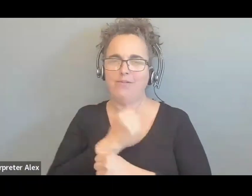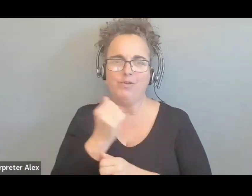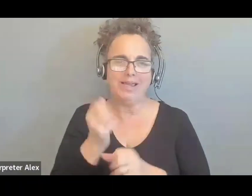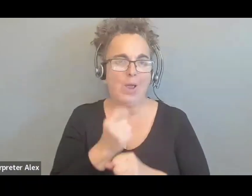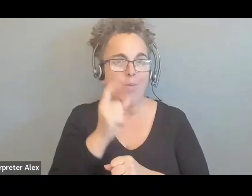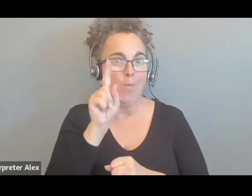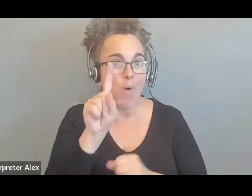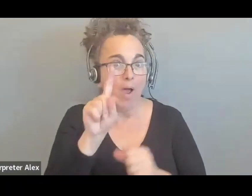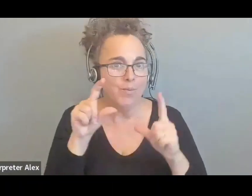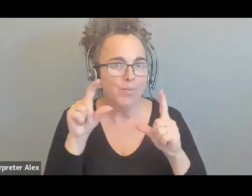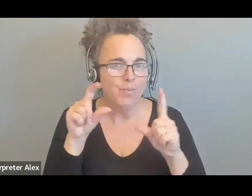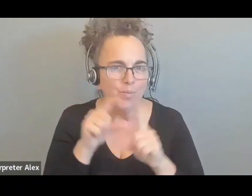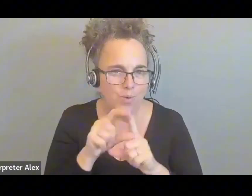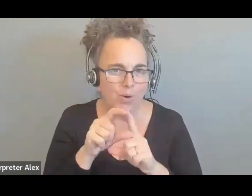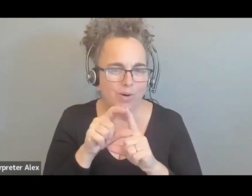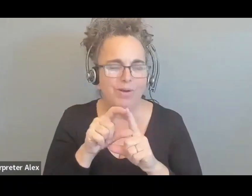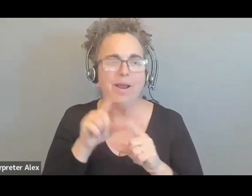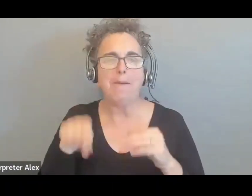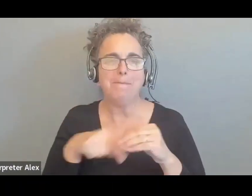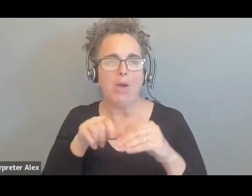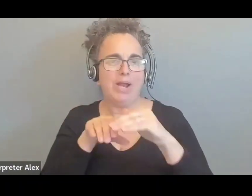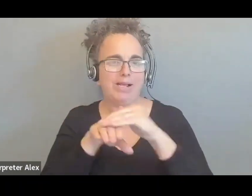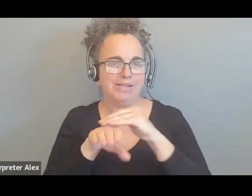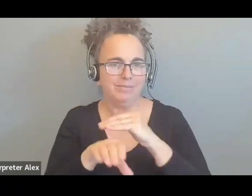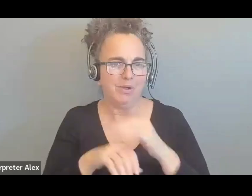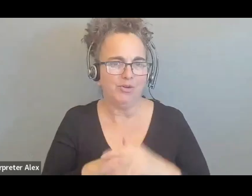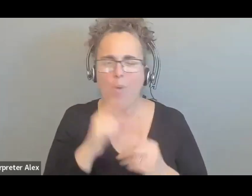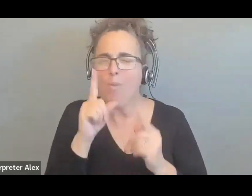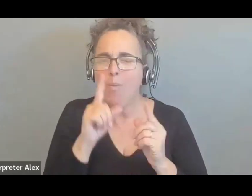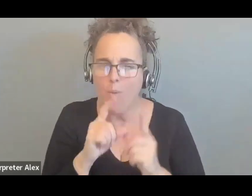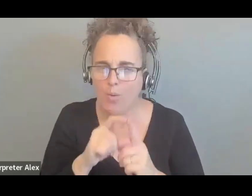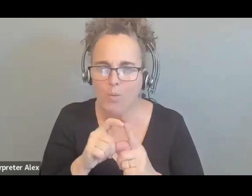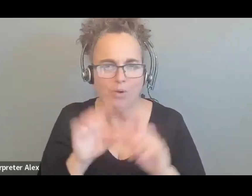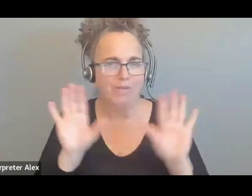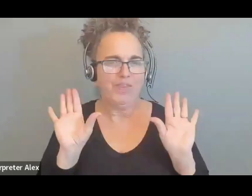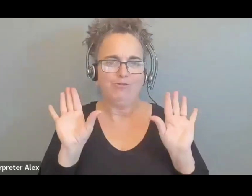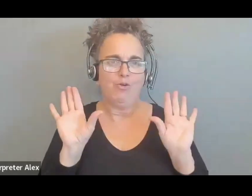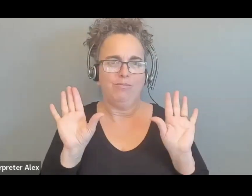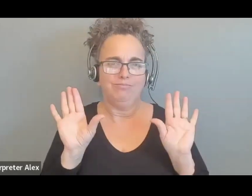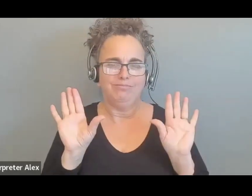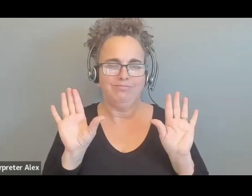of you about accessibility. One word. Blake?